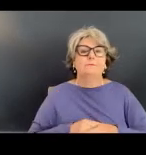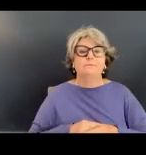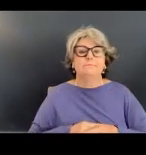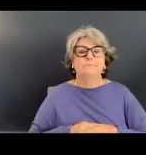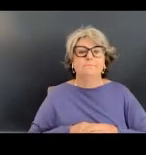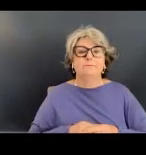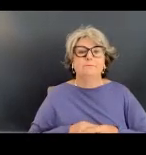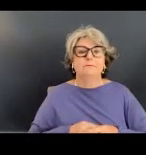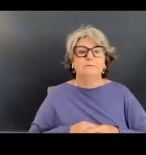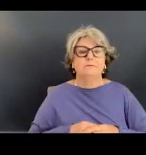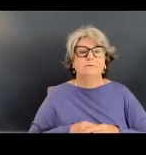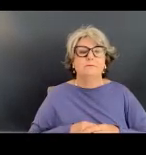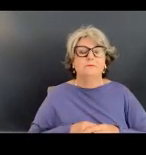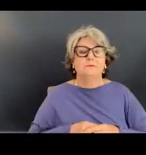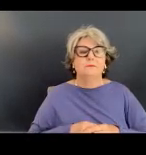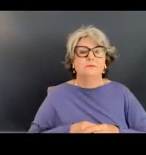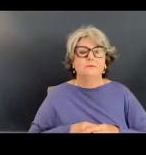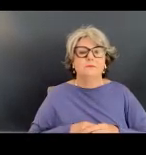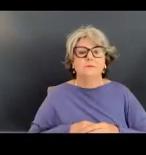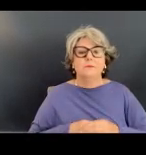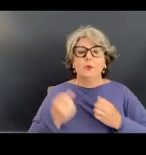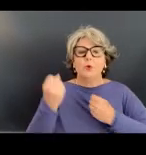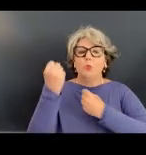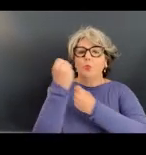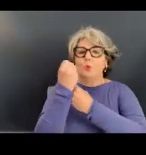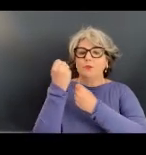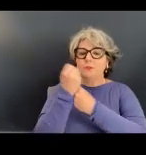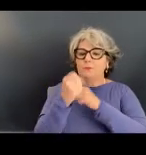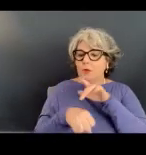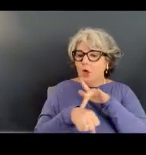We are going to support early your teachers.